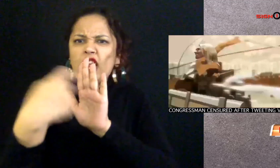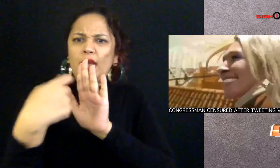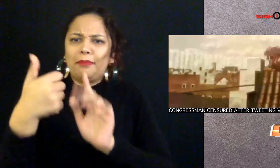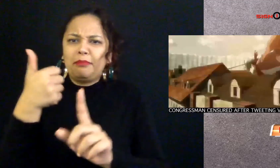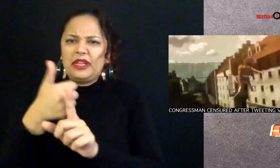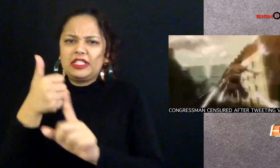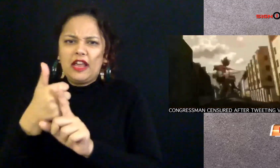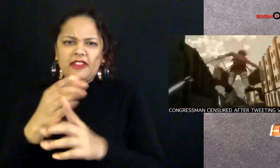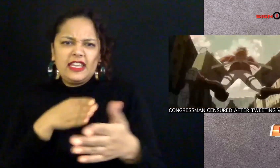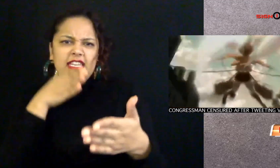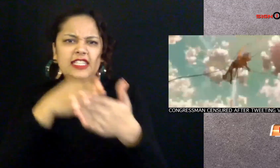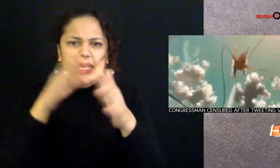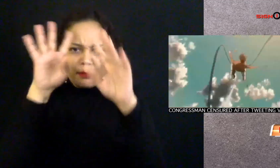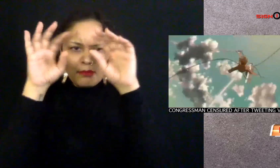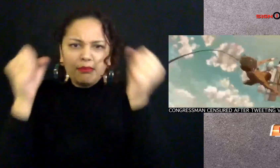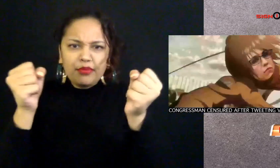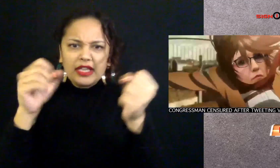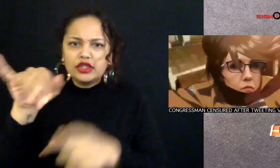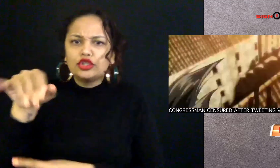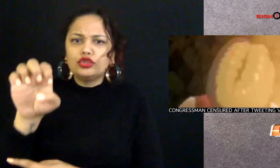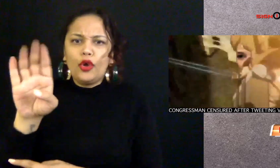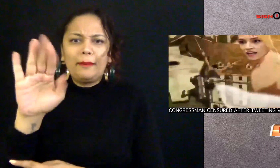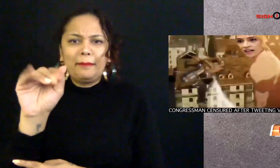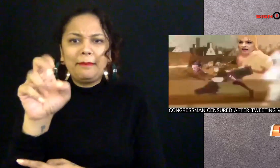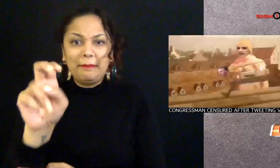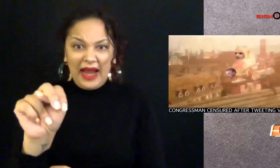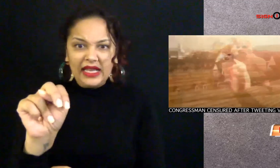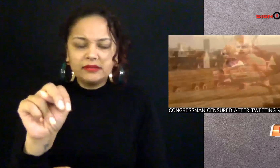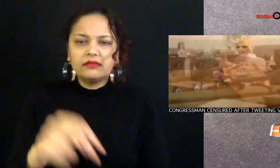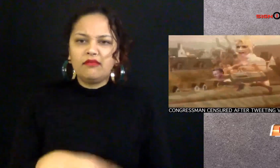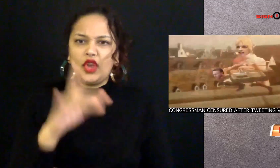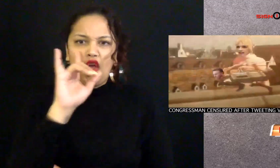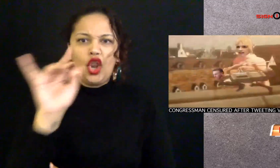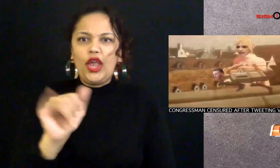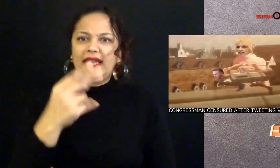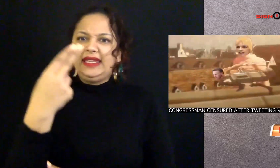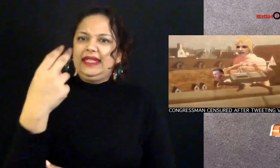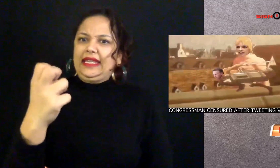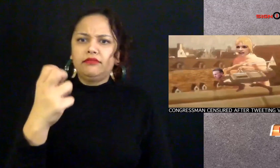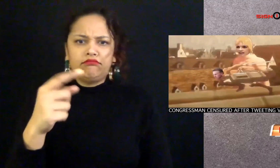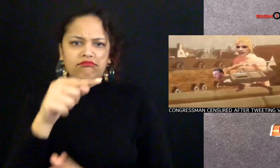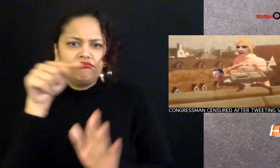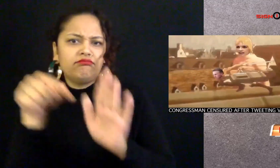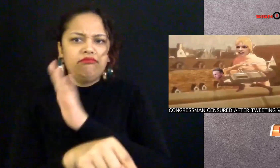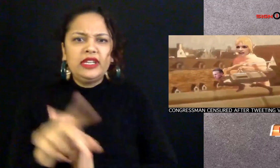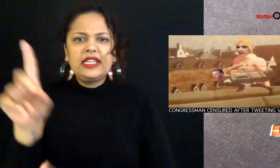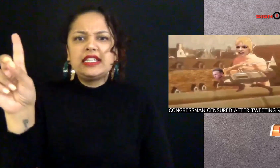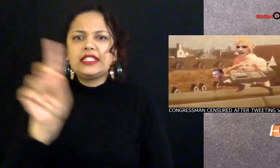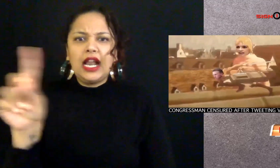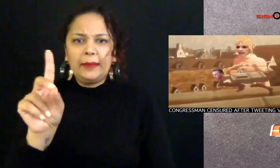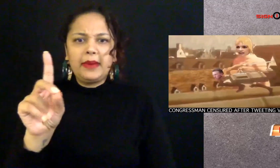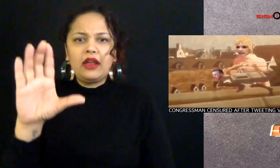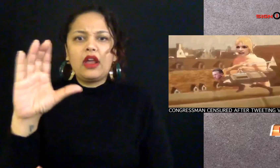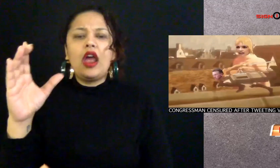last week Gosar tweeted an animated video of himself attacking President Joe Biden and